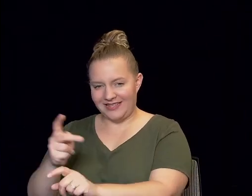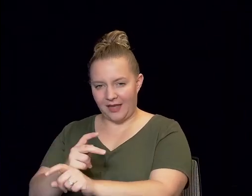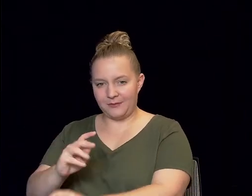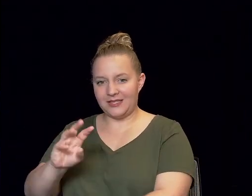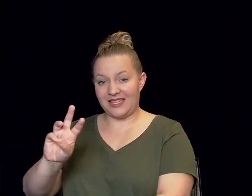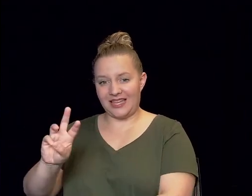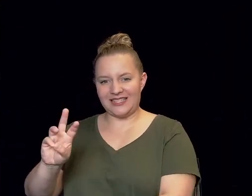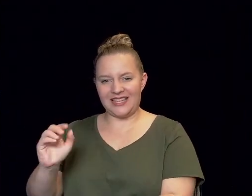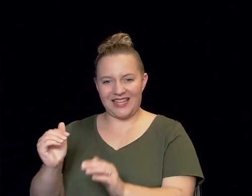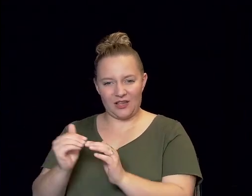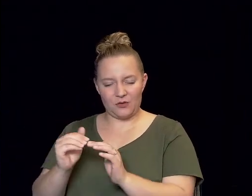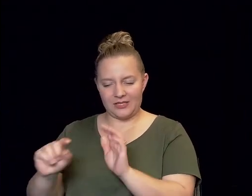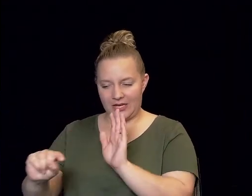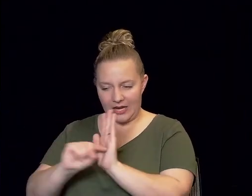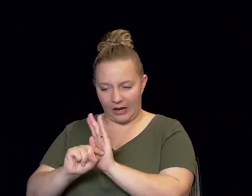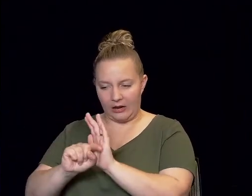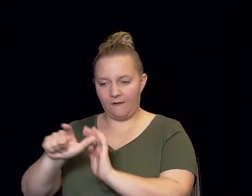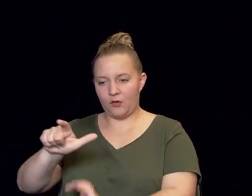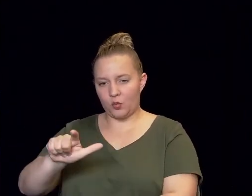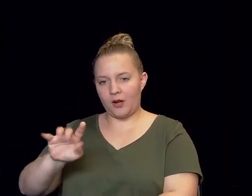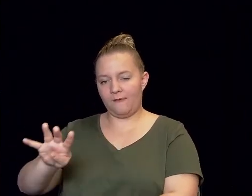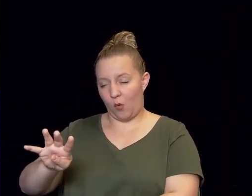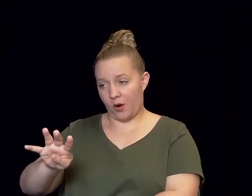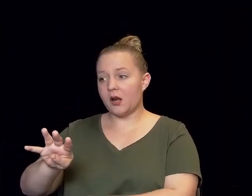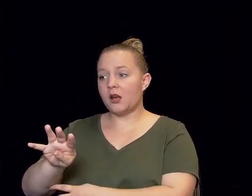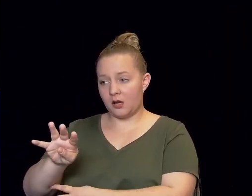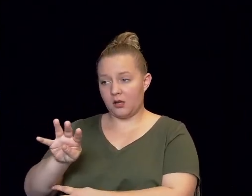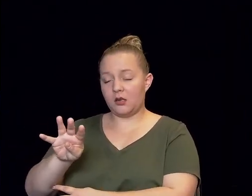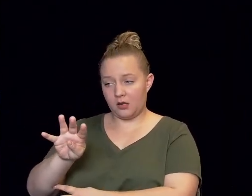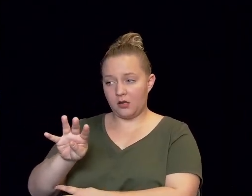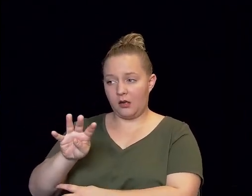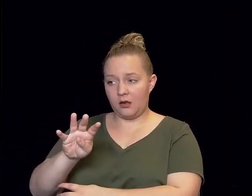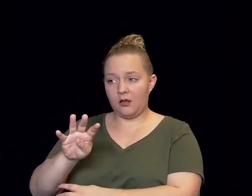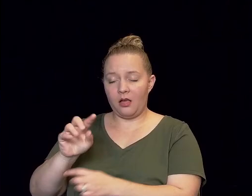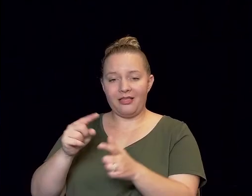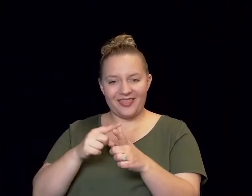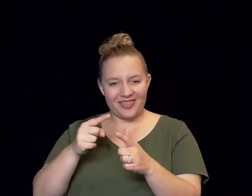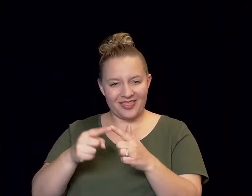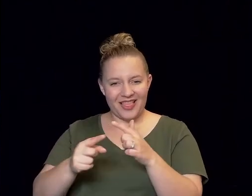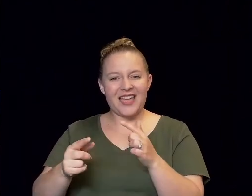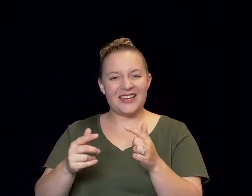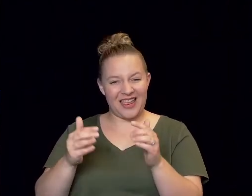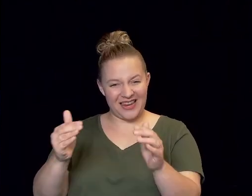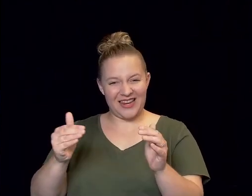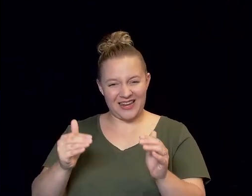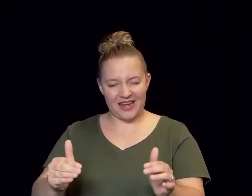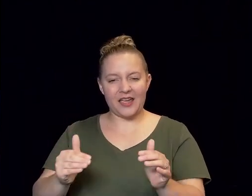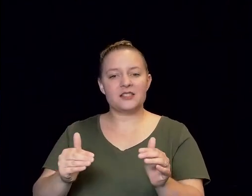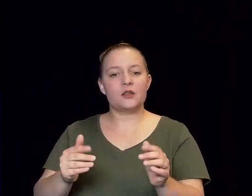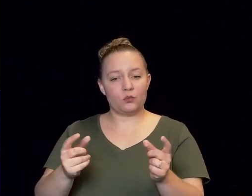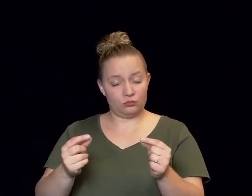to get -24. And then, the next step is with the minus and negative right next to each